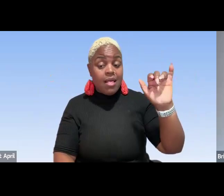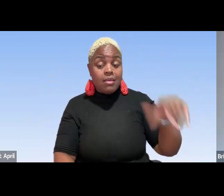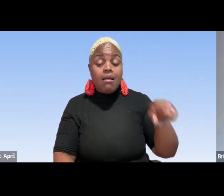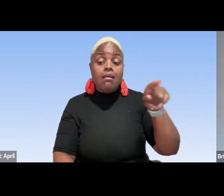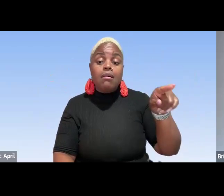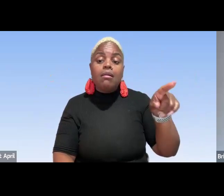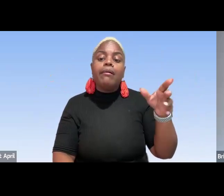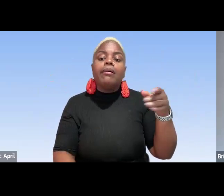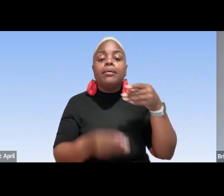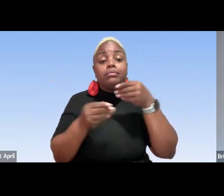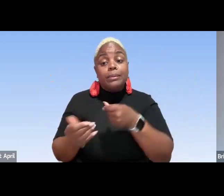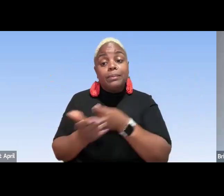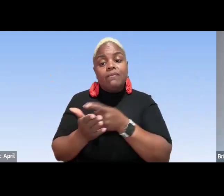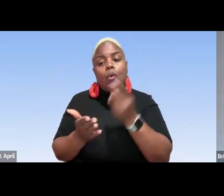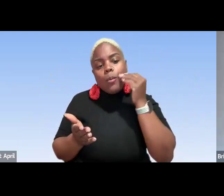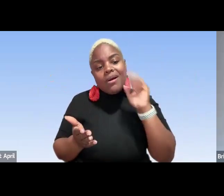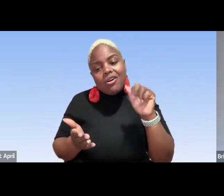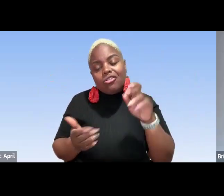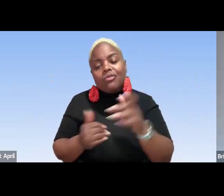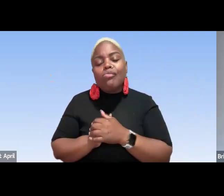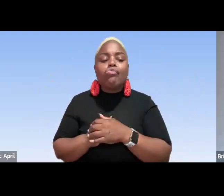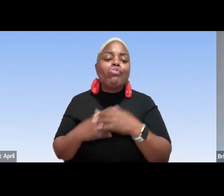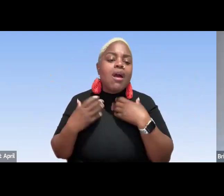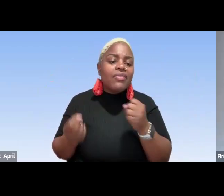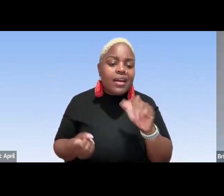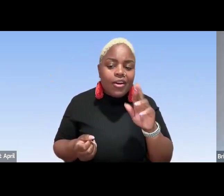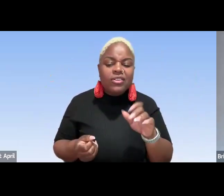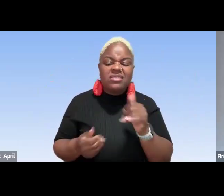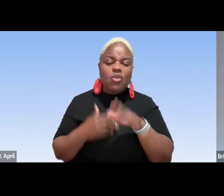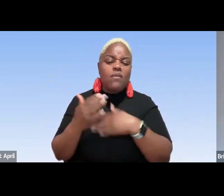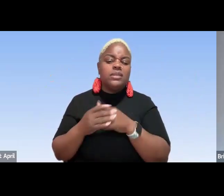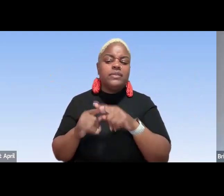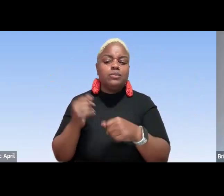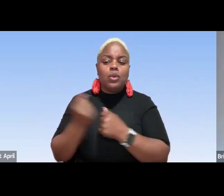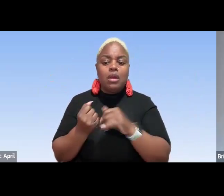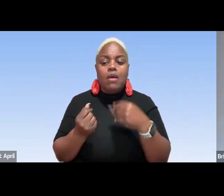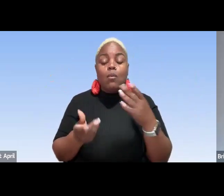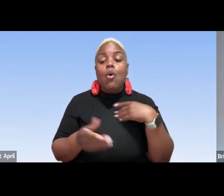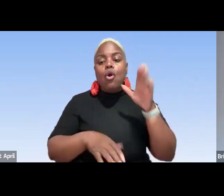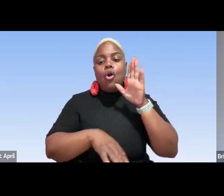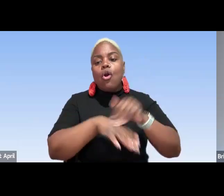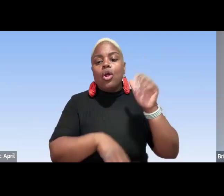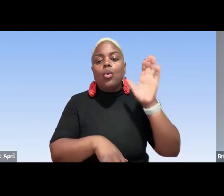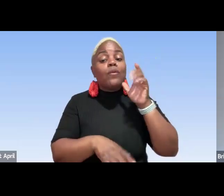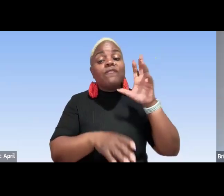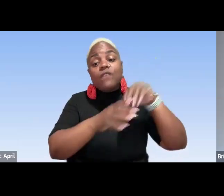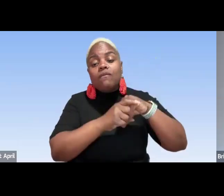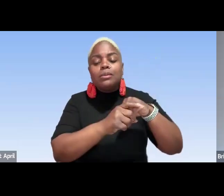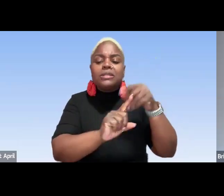So, we're gonna be calling on constituents, um, in a very important district in California to help mobilize and defend for Medicaid.